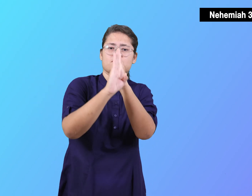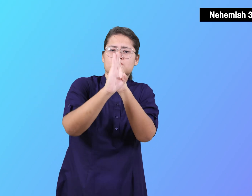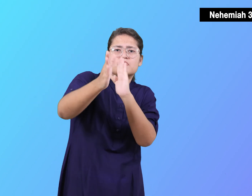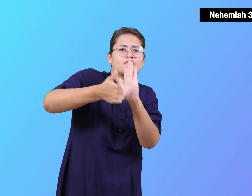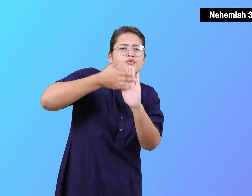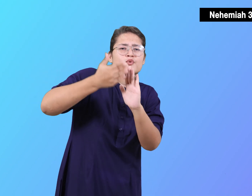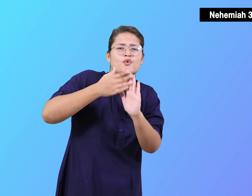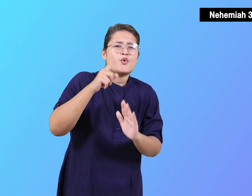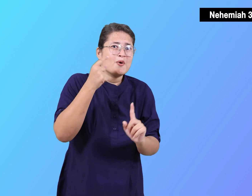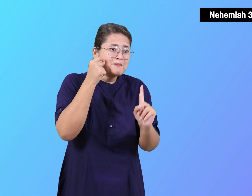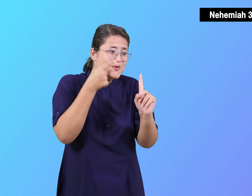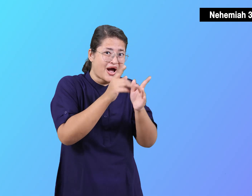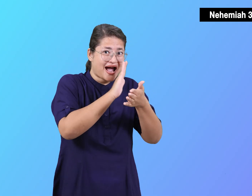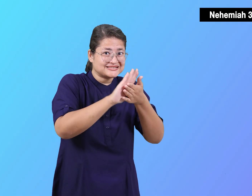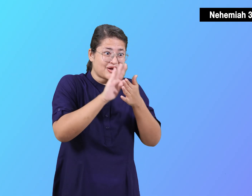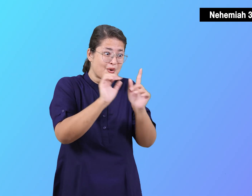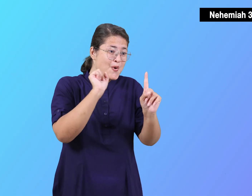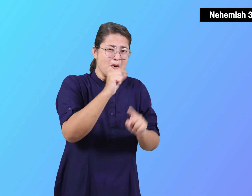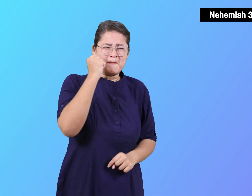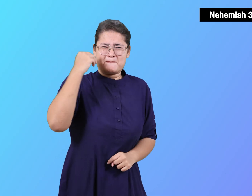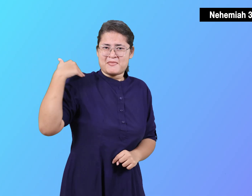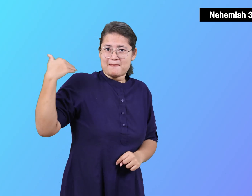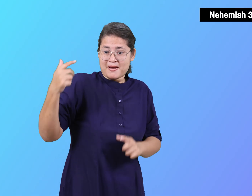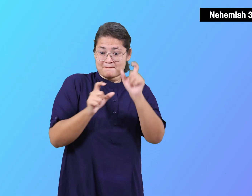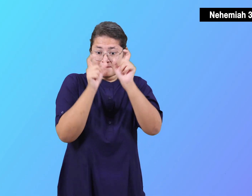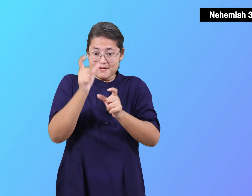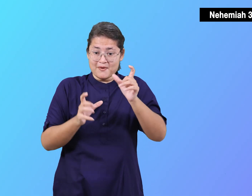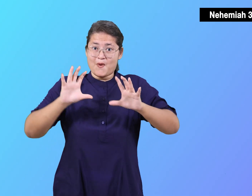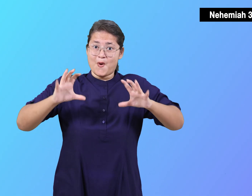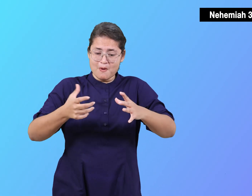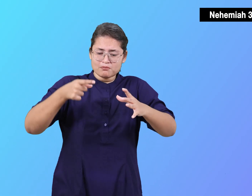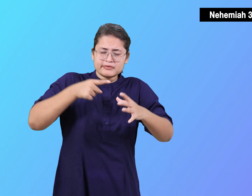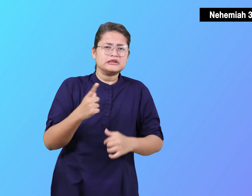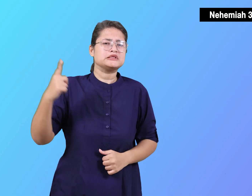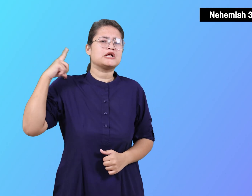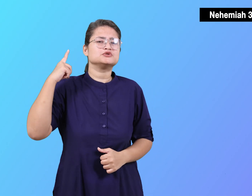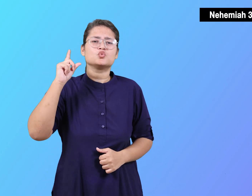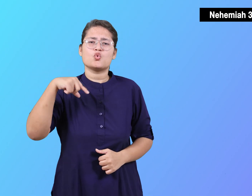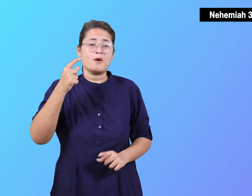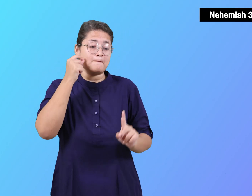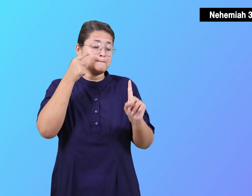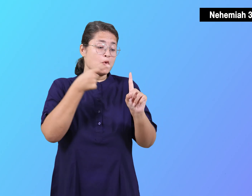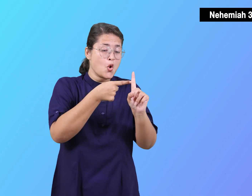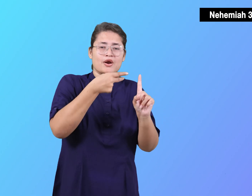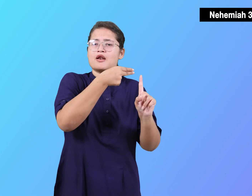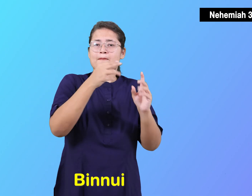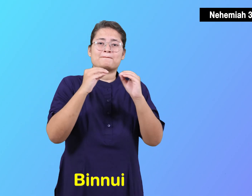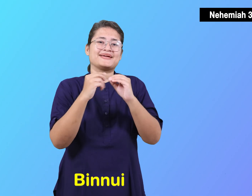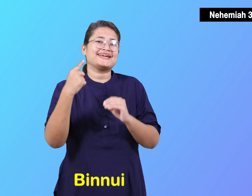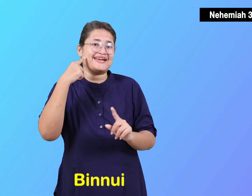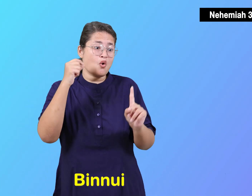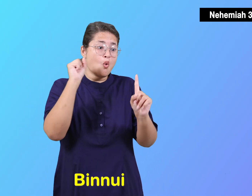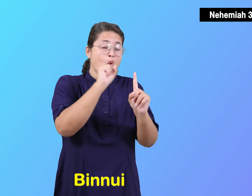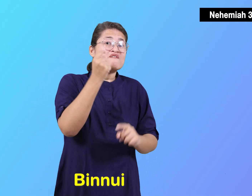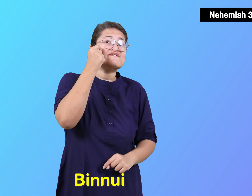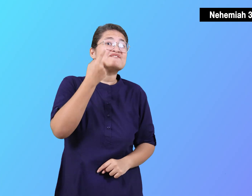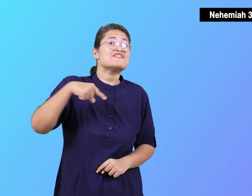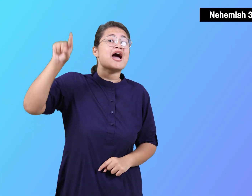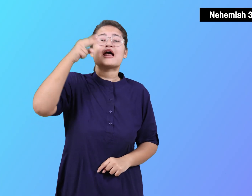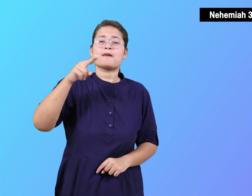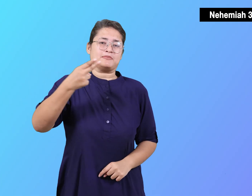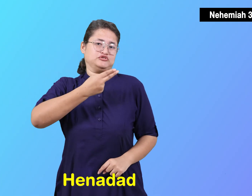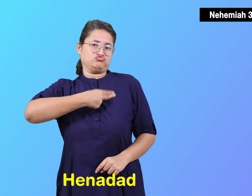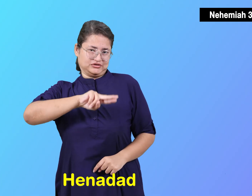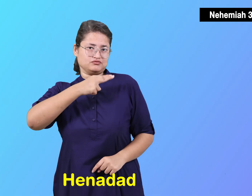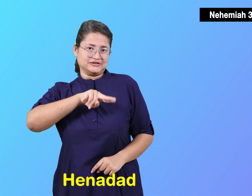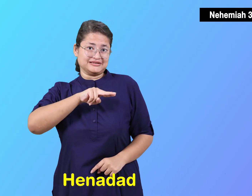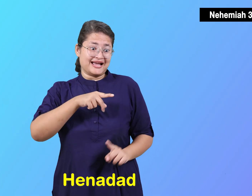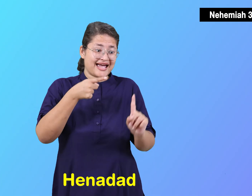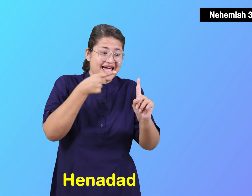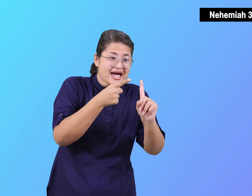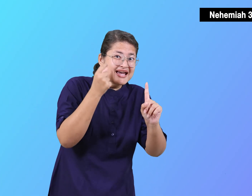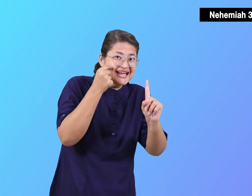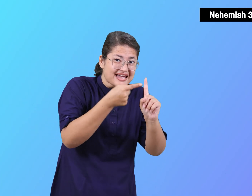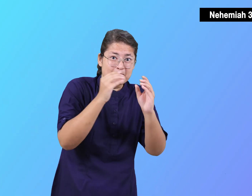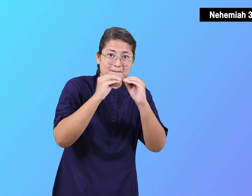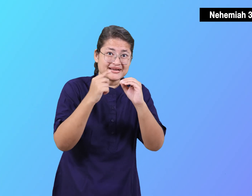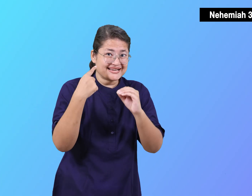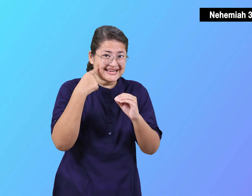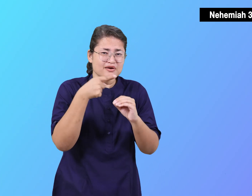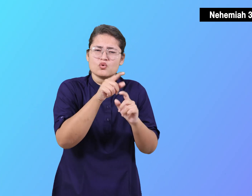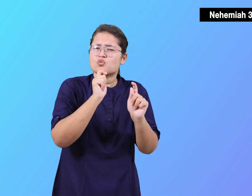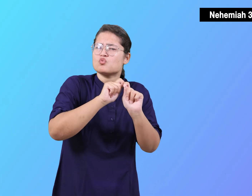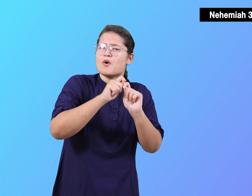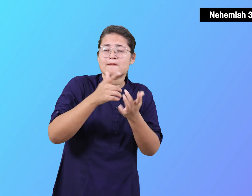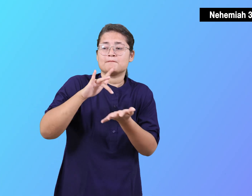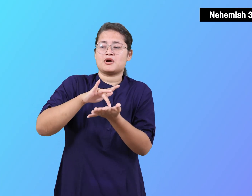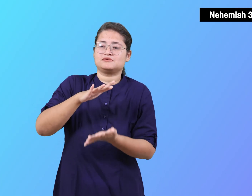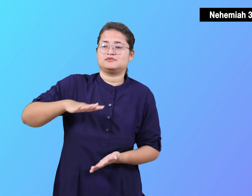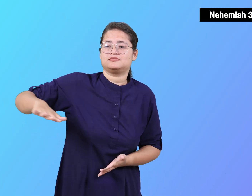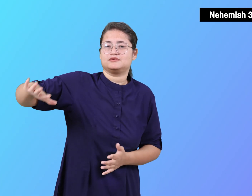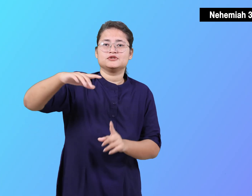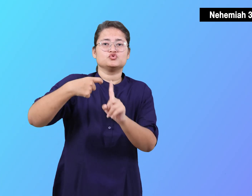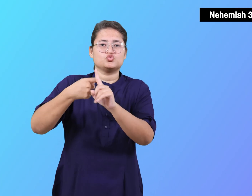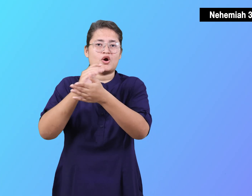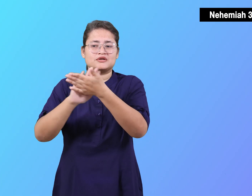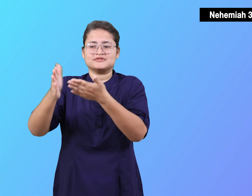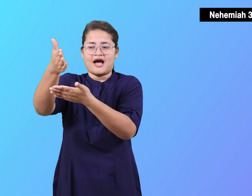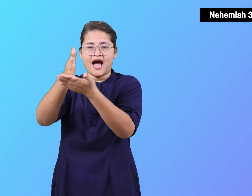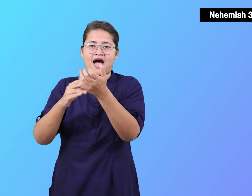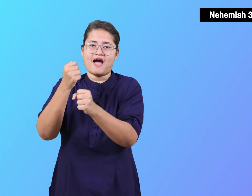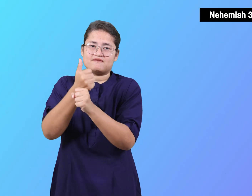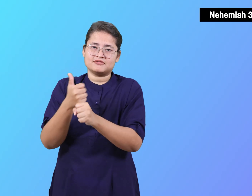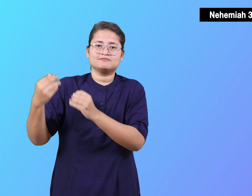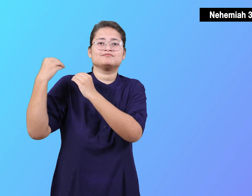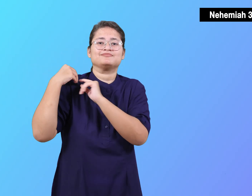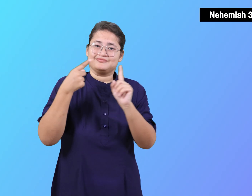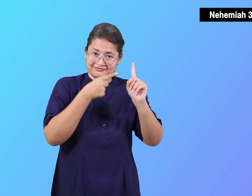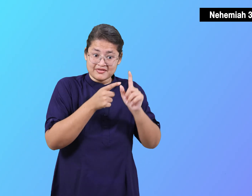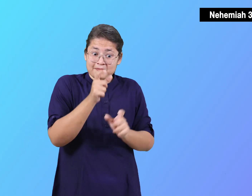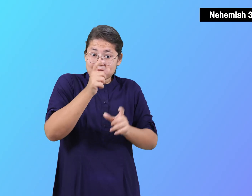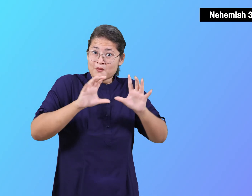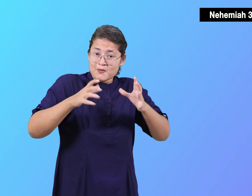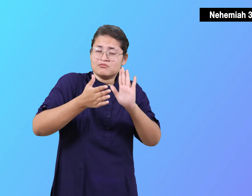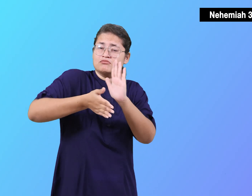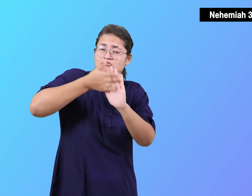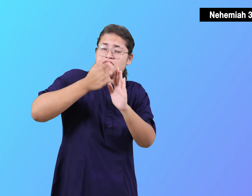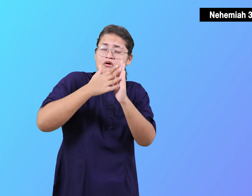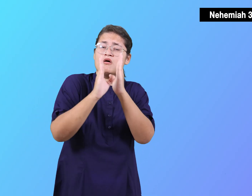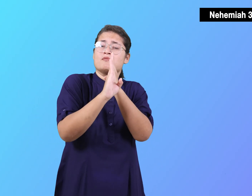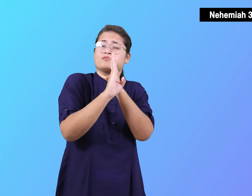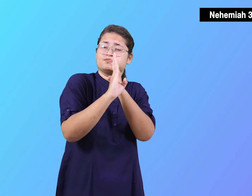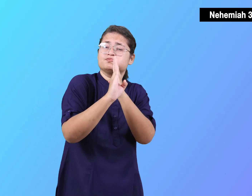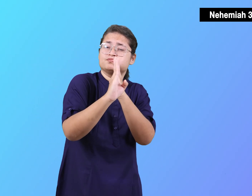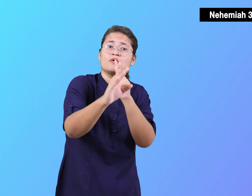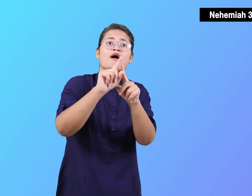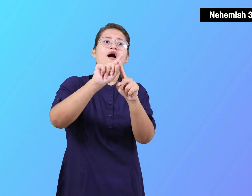Their brothers repaired the next section. They worked under Binnui son of Henadad. Binnui was the governor of the other half of the district of Keilah.